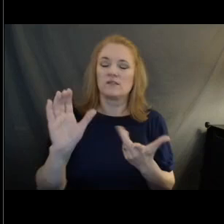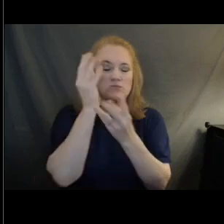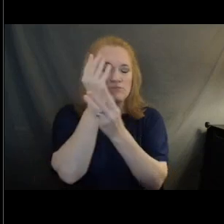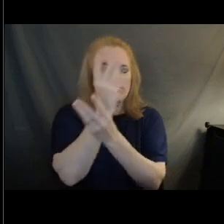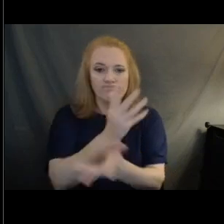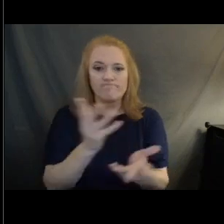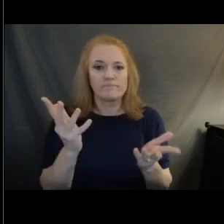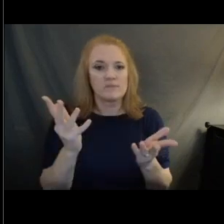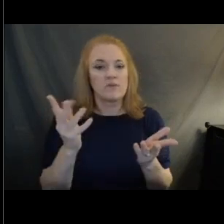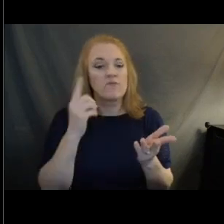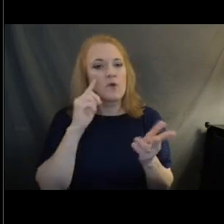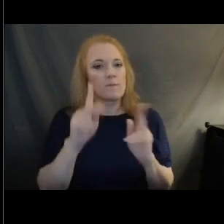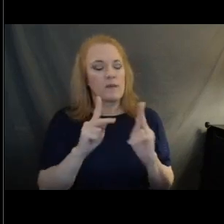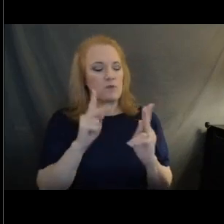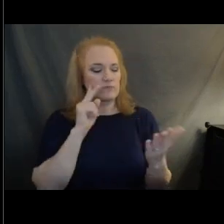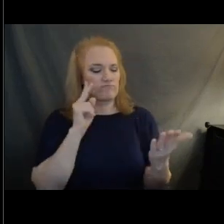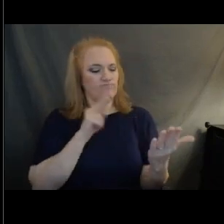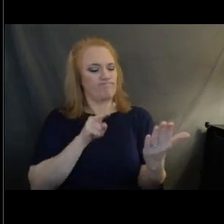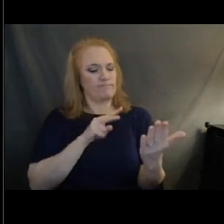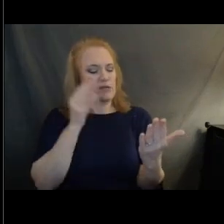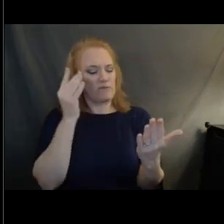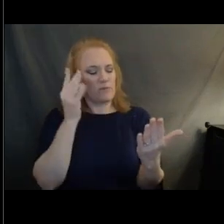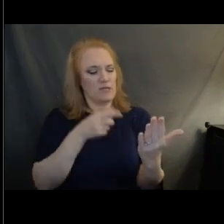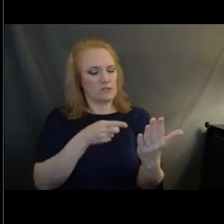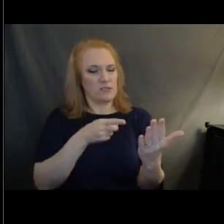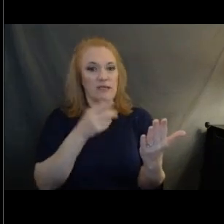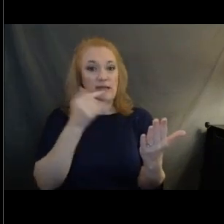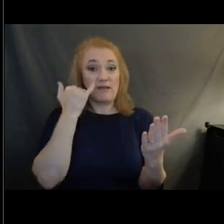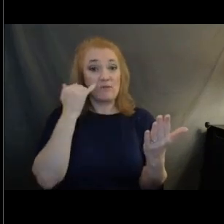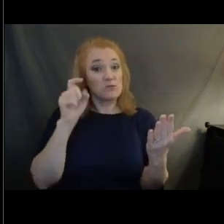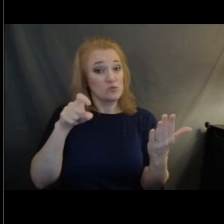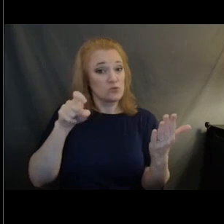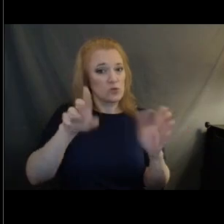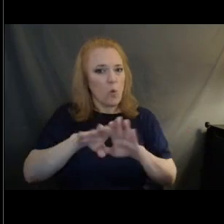decision makers to see the information, whether they're going to open up cooling shelters and the